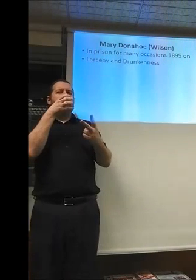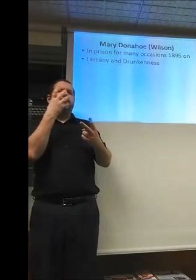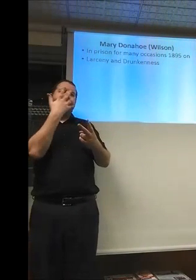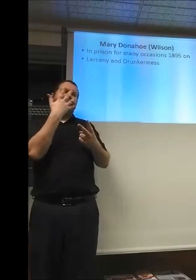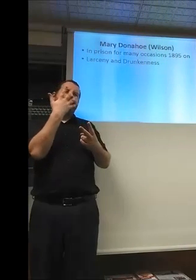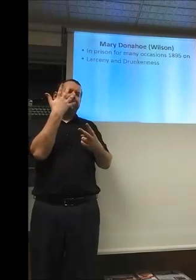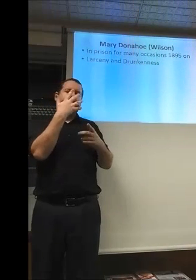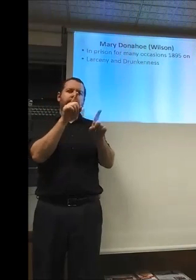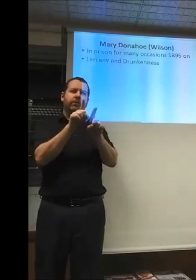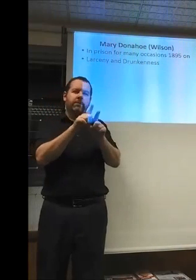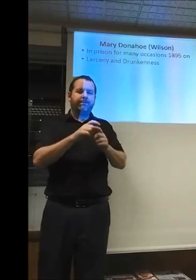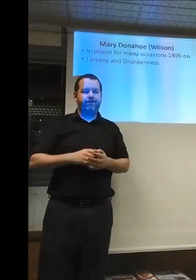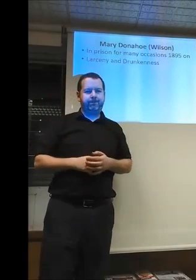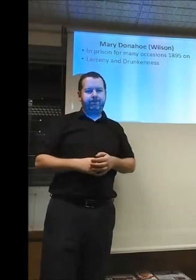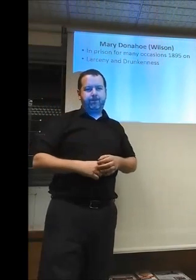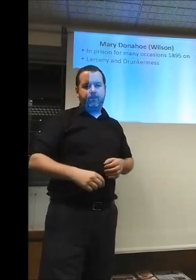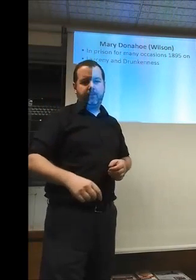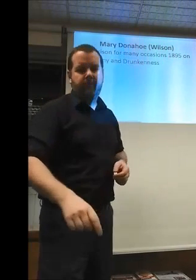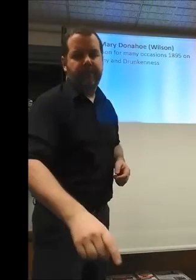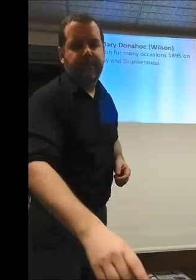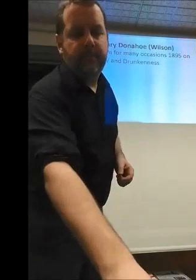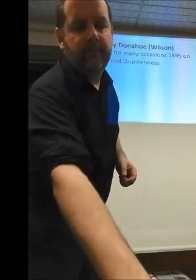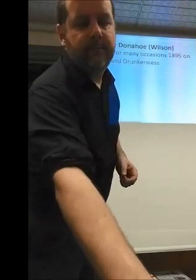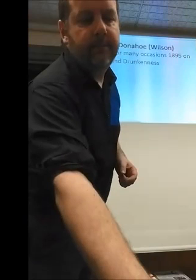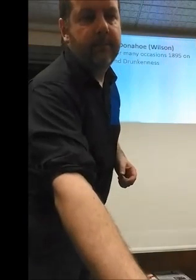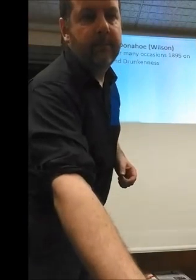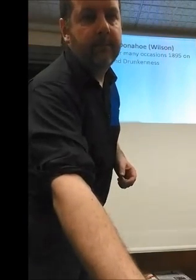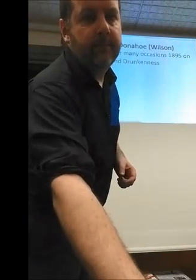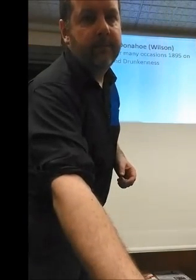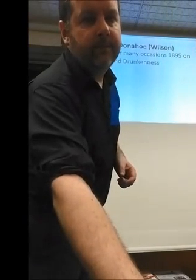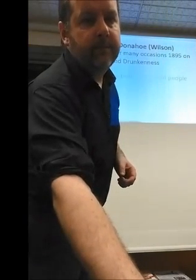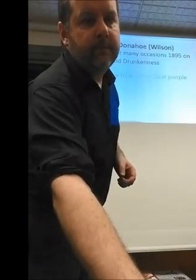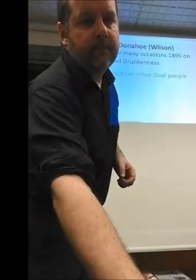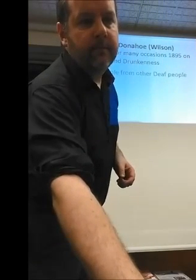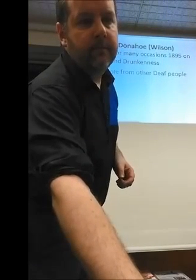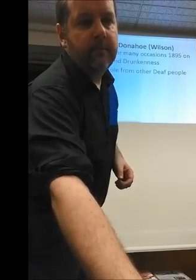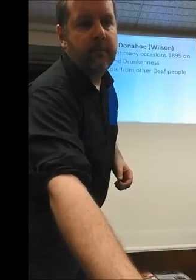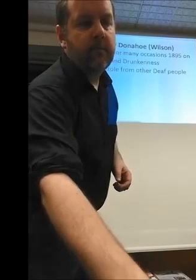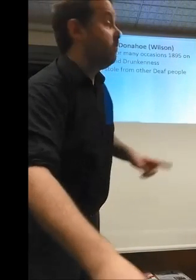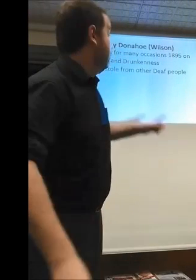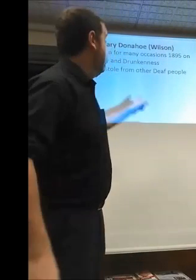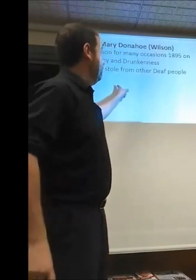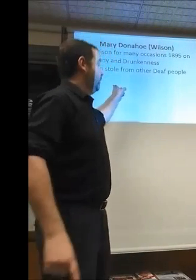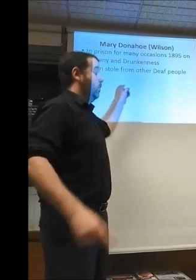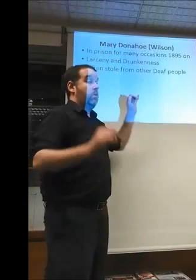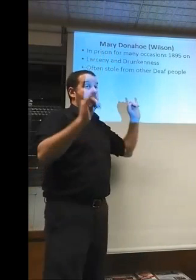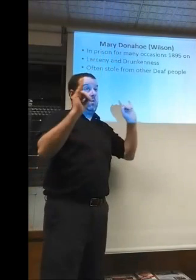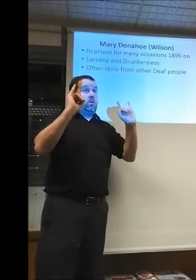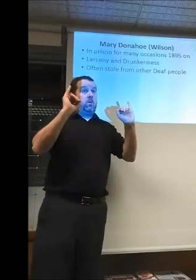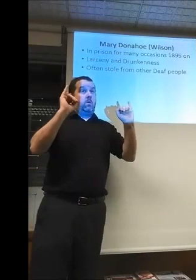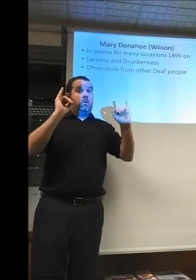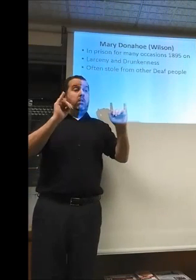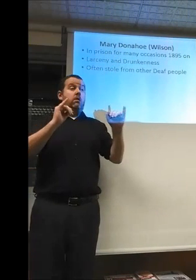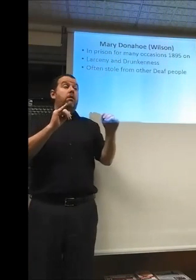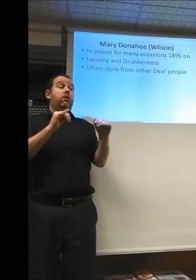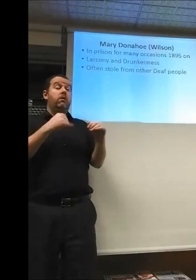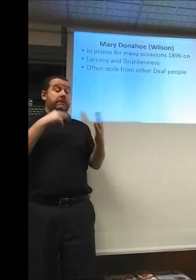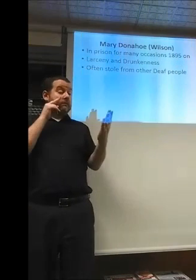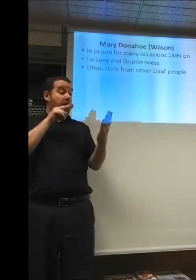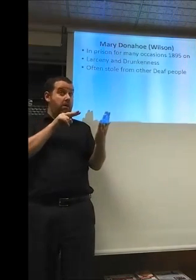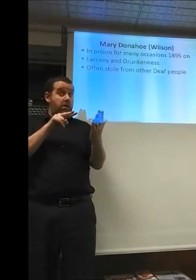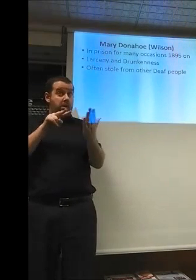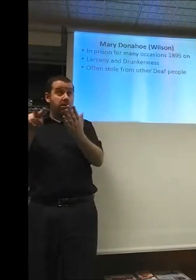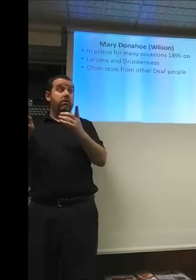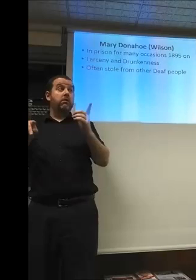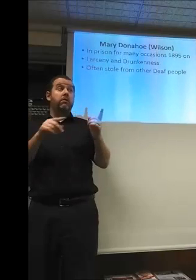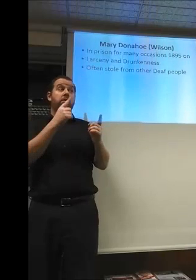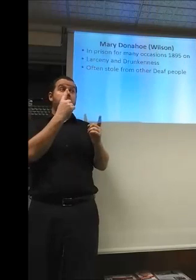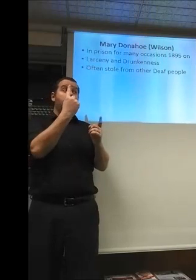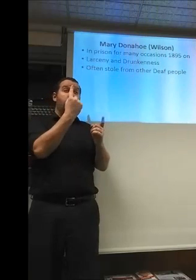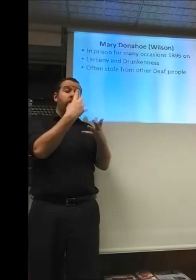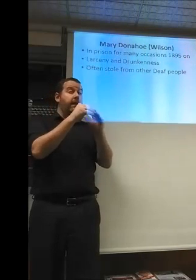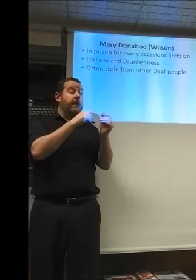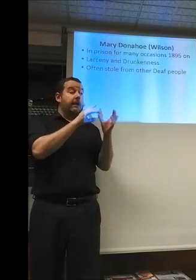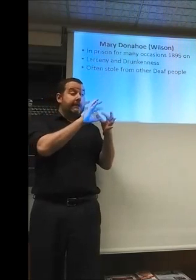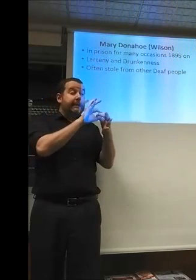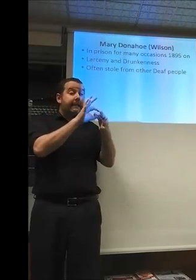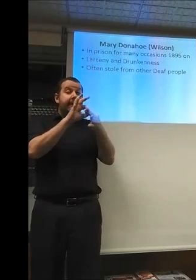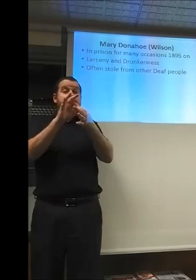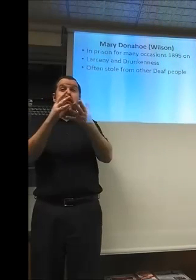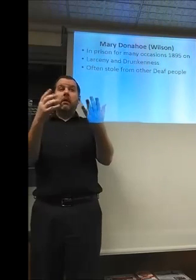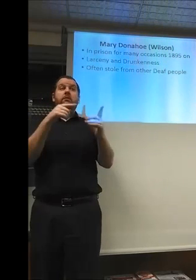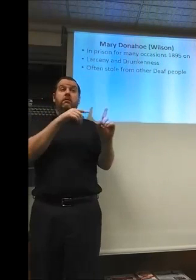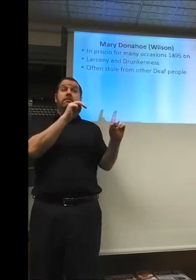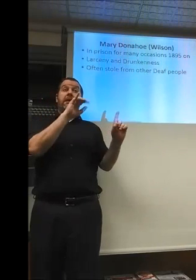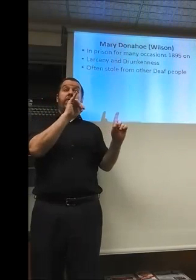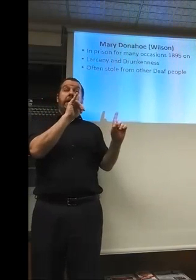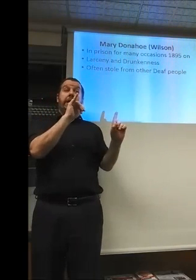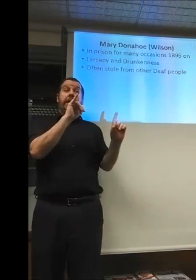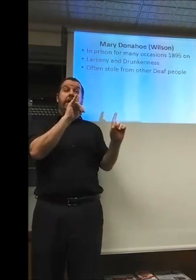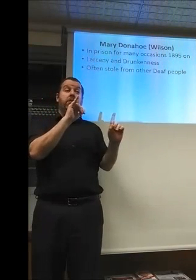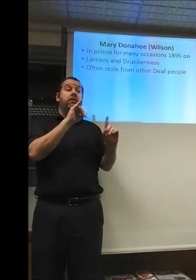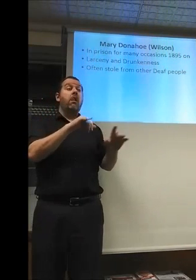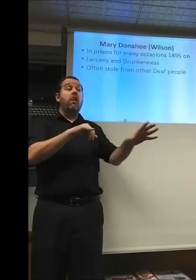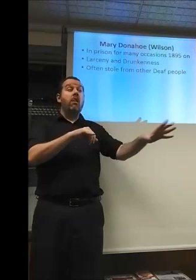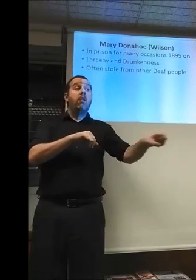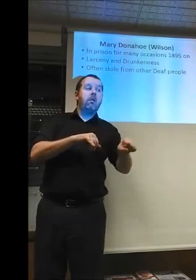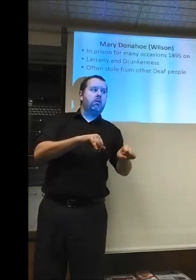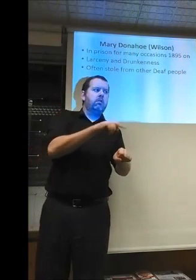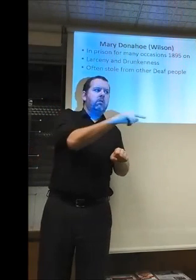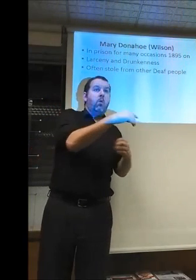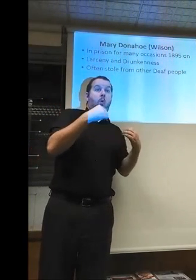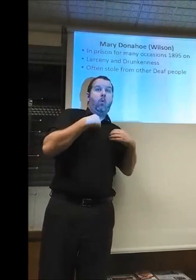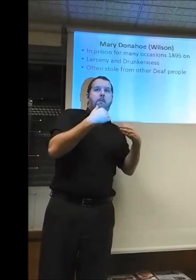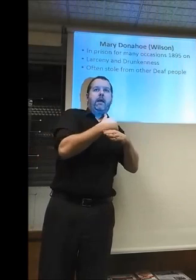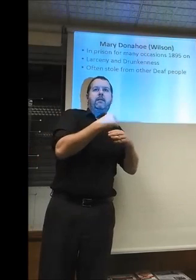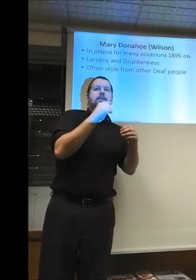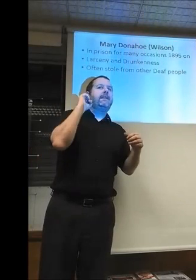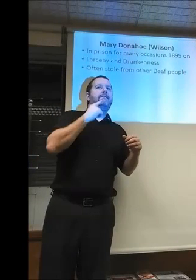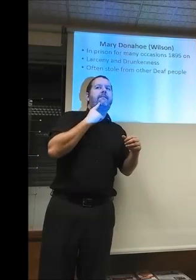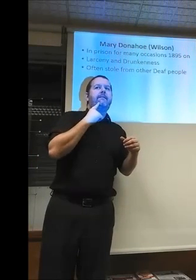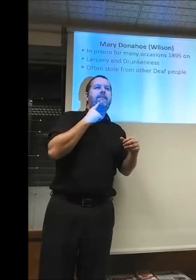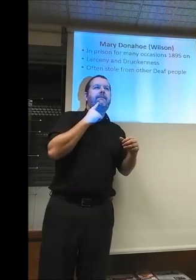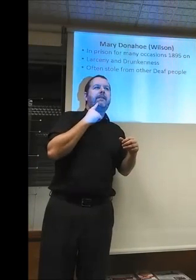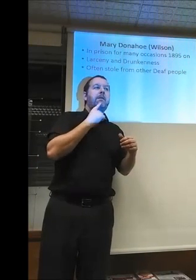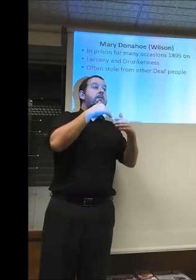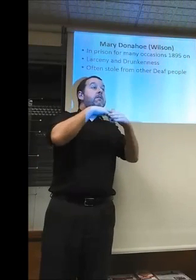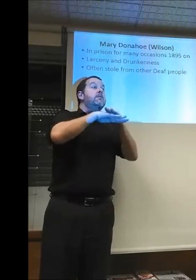This photograph was taken around the 1930s, but the events that i am talking about took